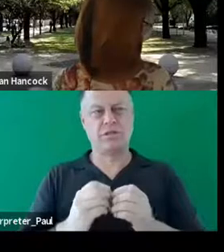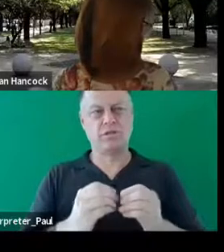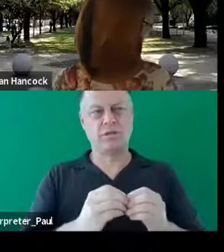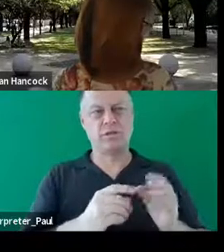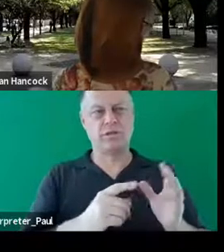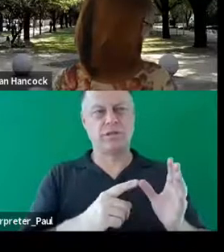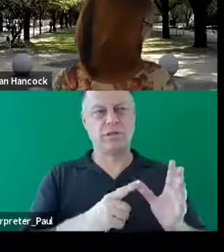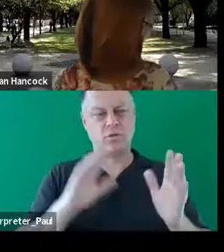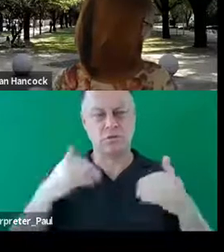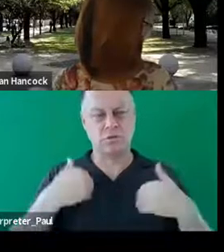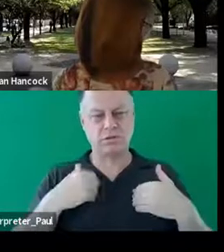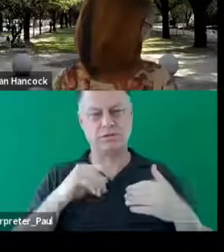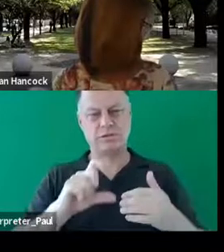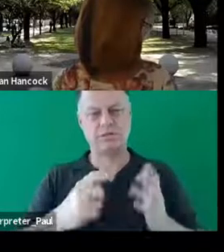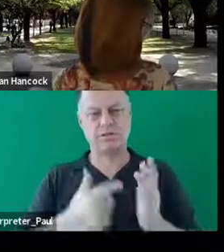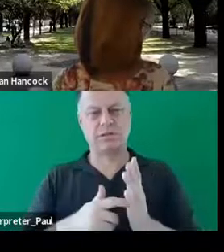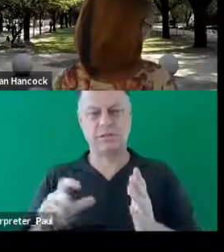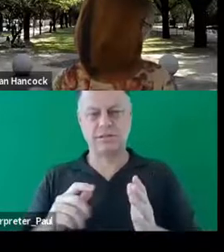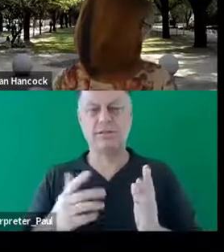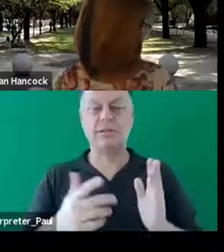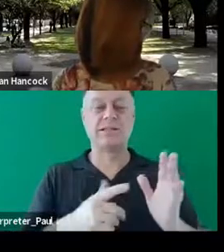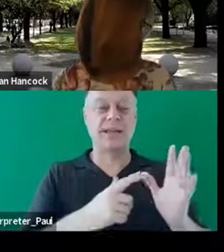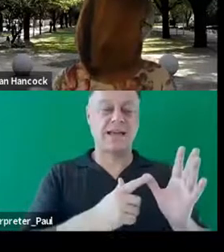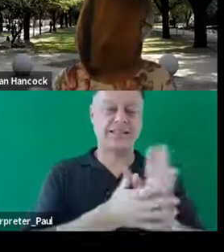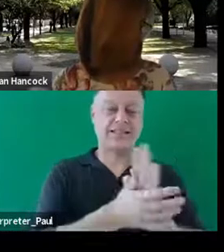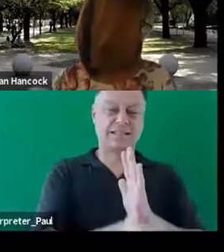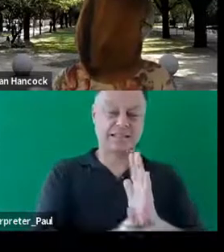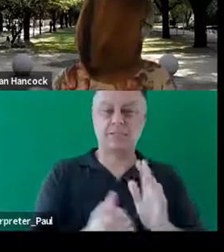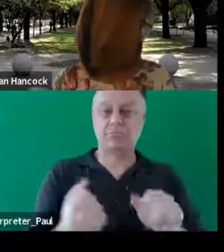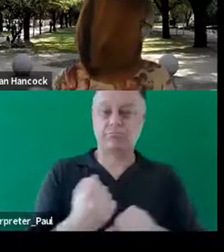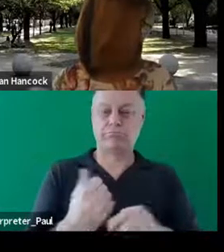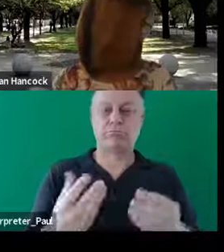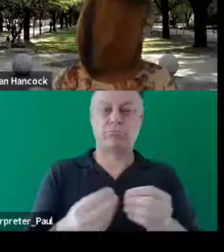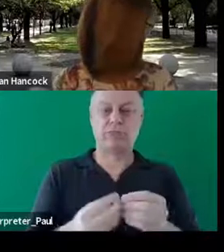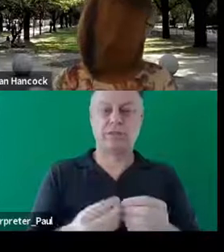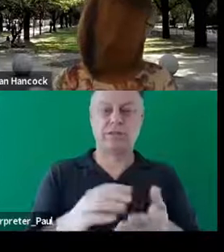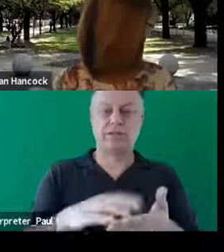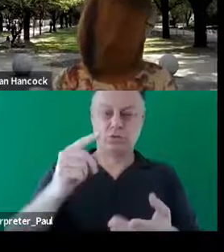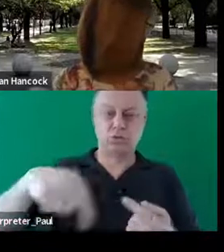core part of that because everything we do in A-Skills is co-produced with our students and so